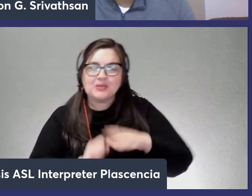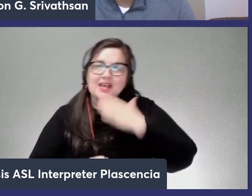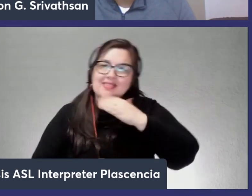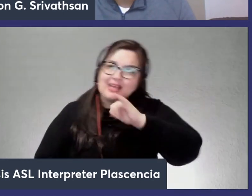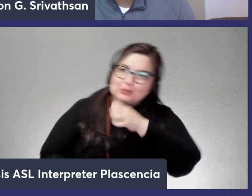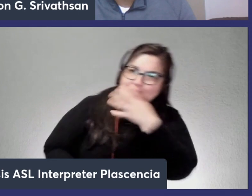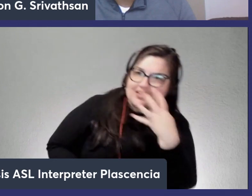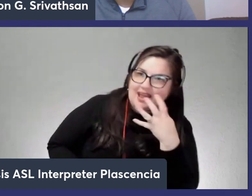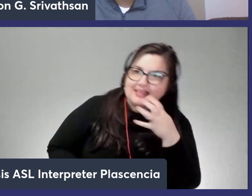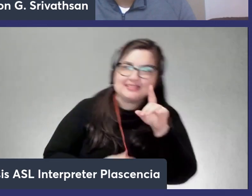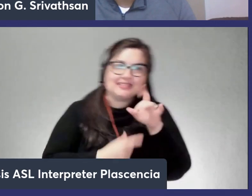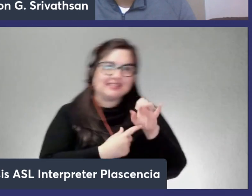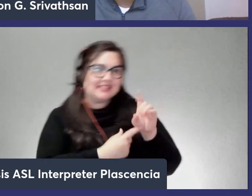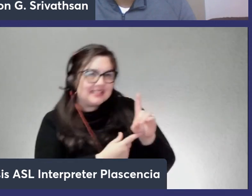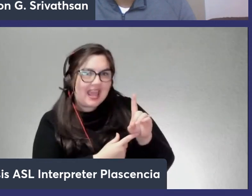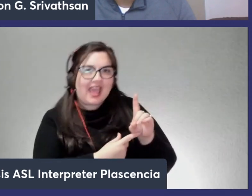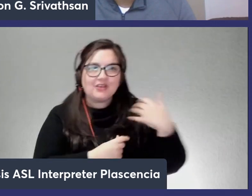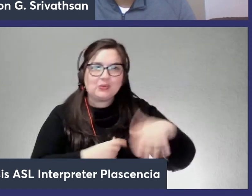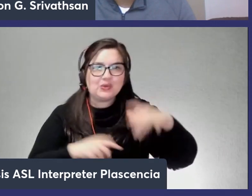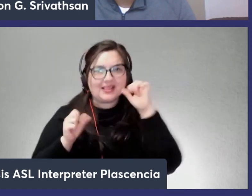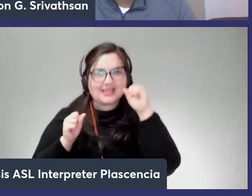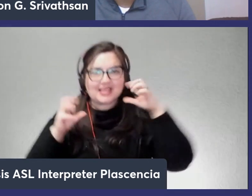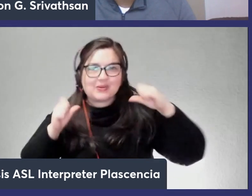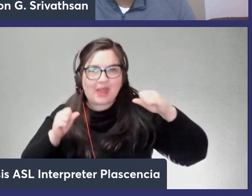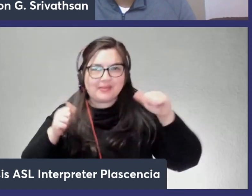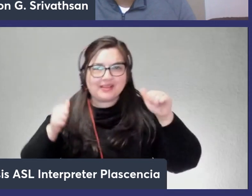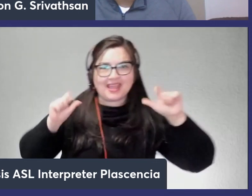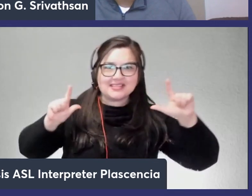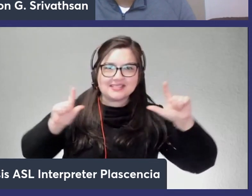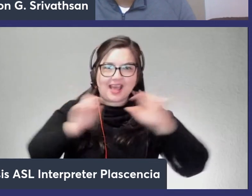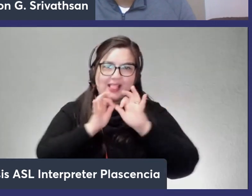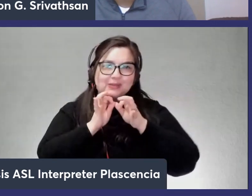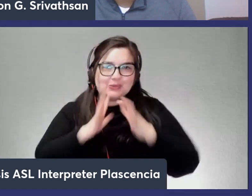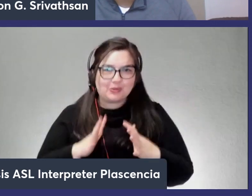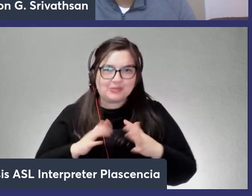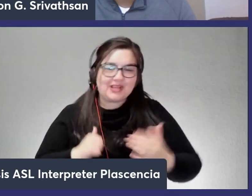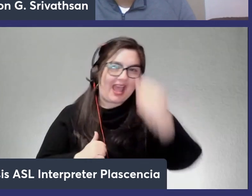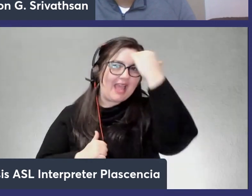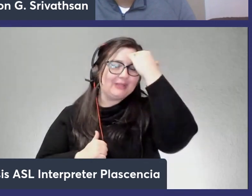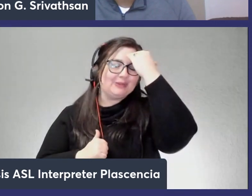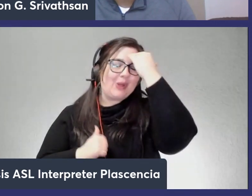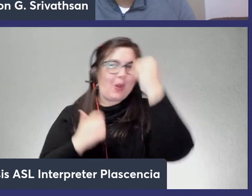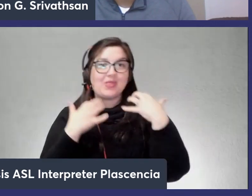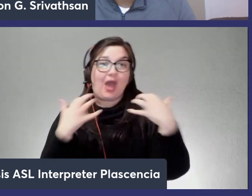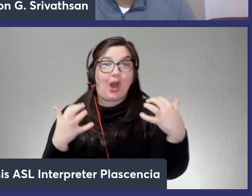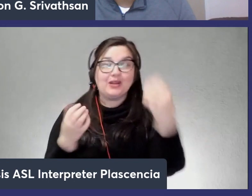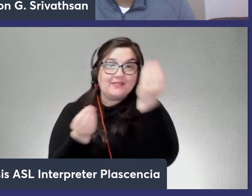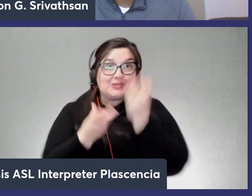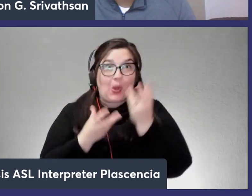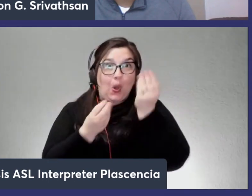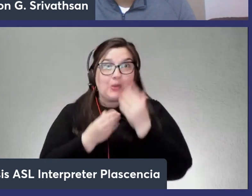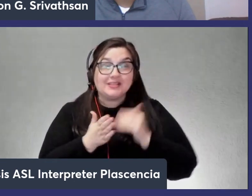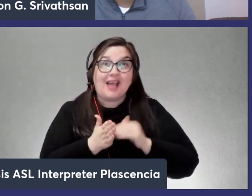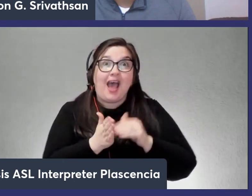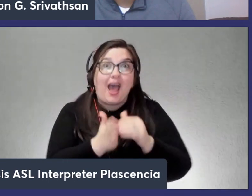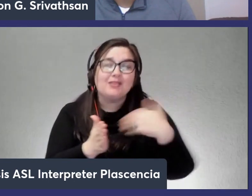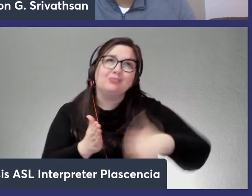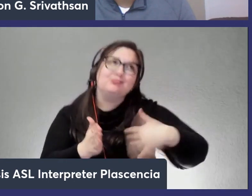for the incredibly good ASL interpretation. I know our audience has told us multiple times how much they appreciate that.